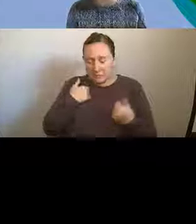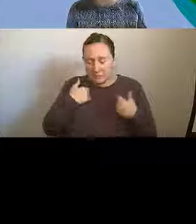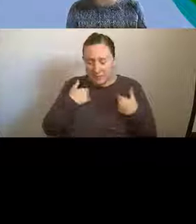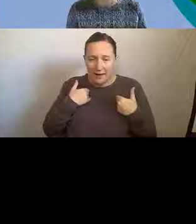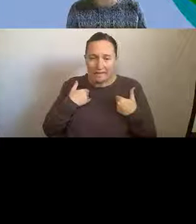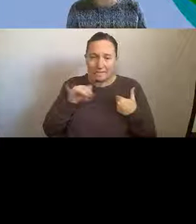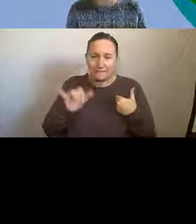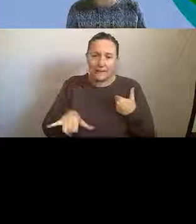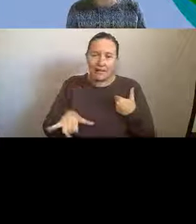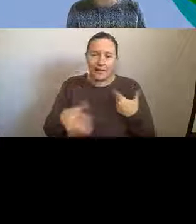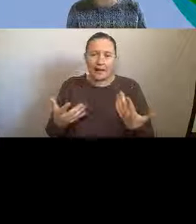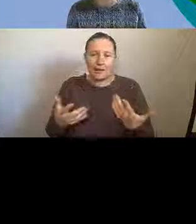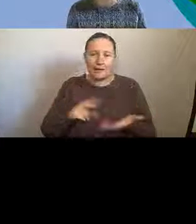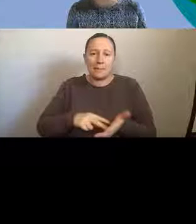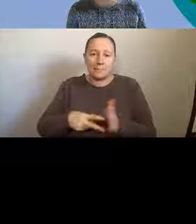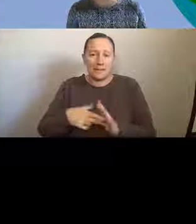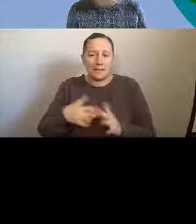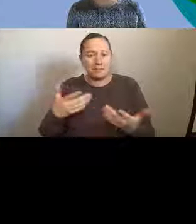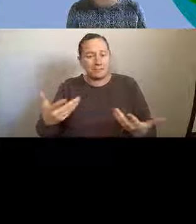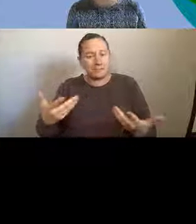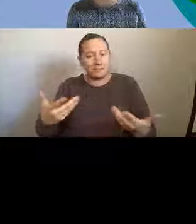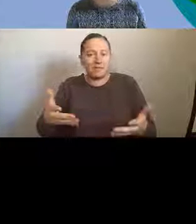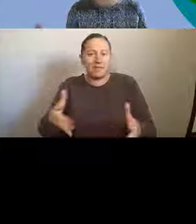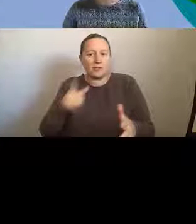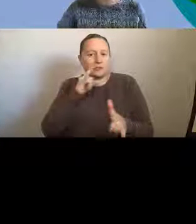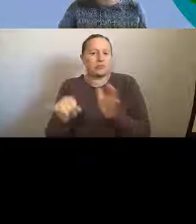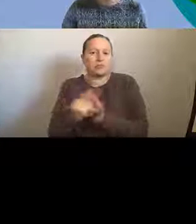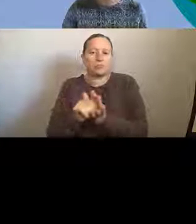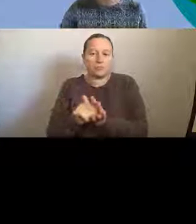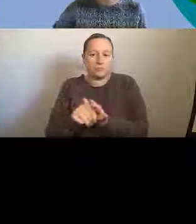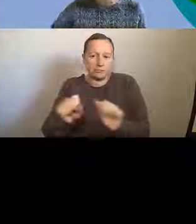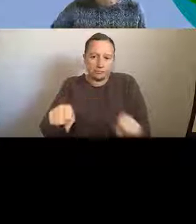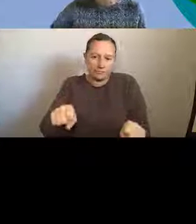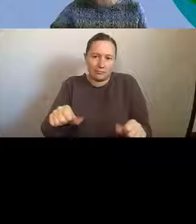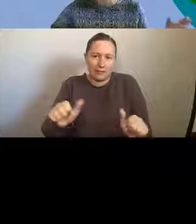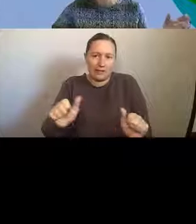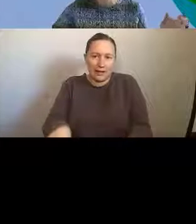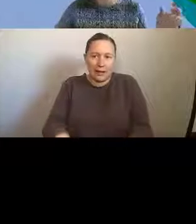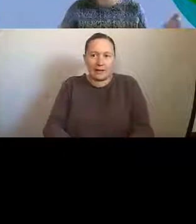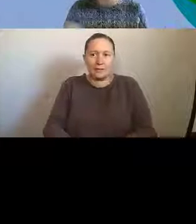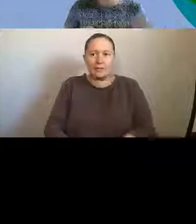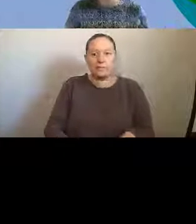that to us is identifiable. I also want to just say,